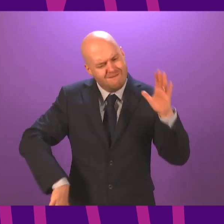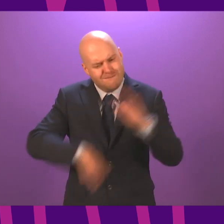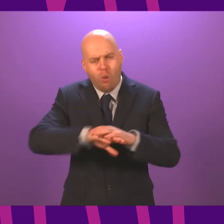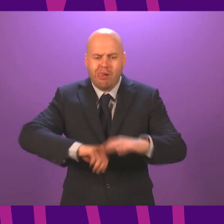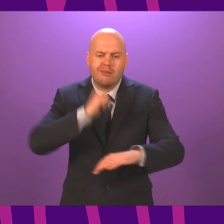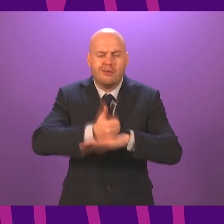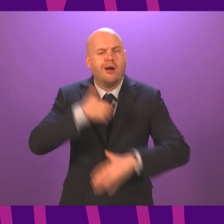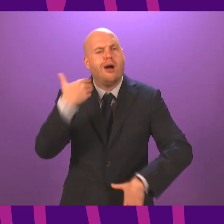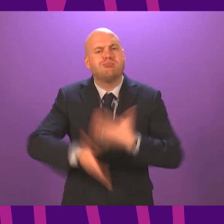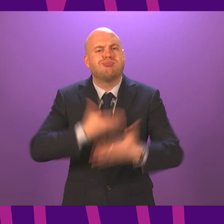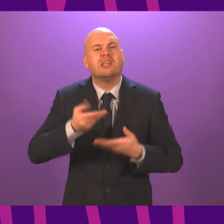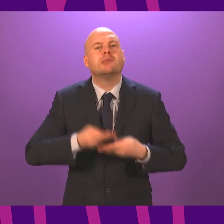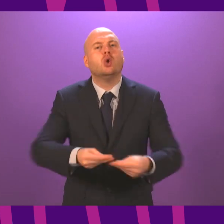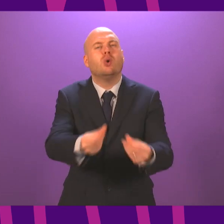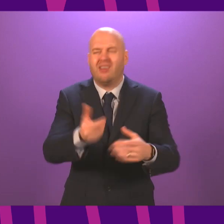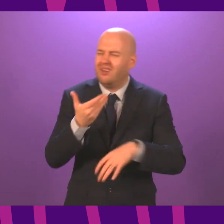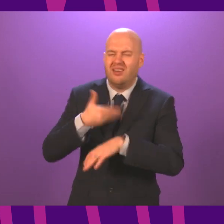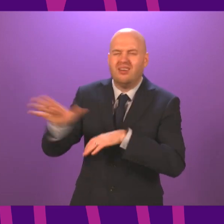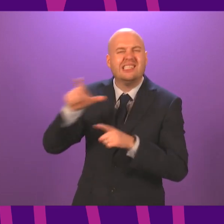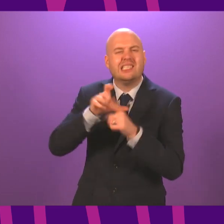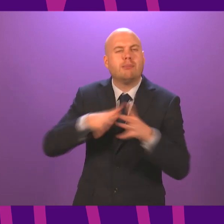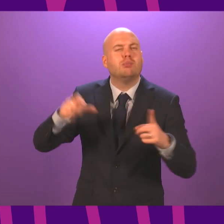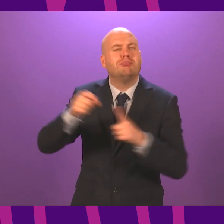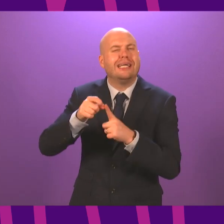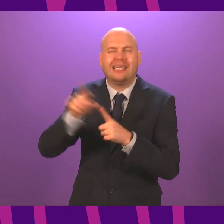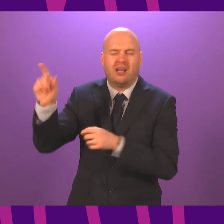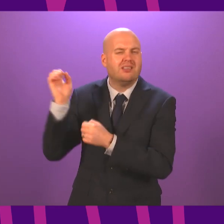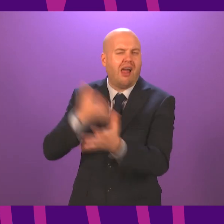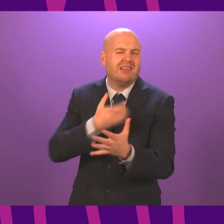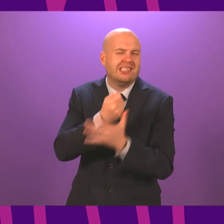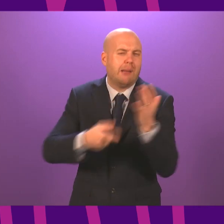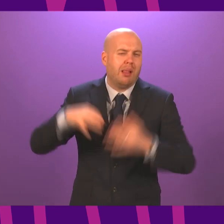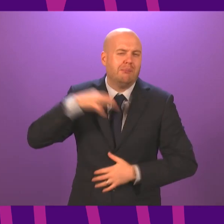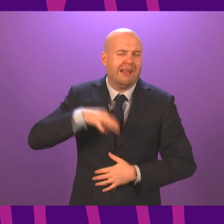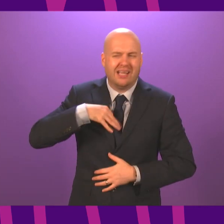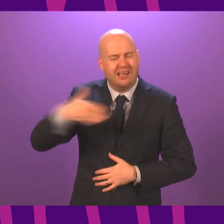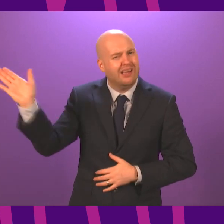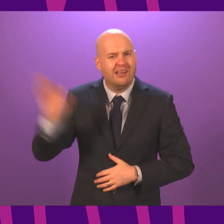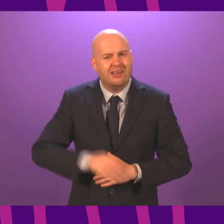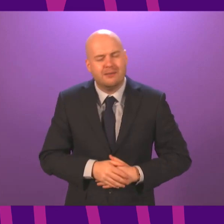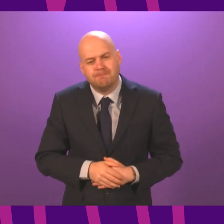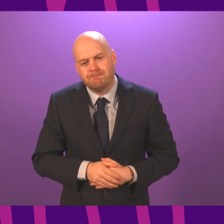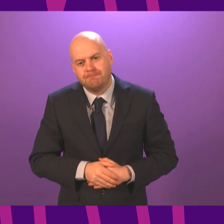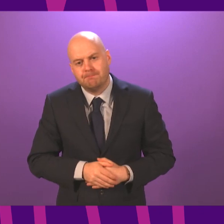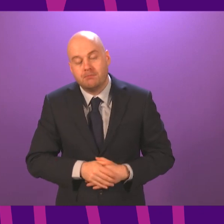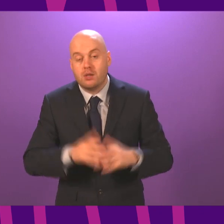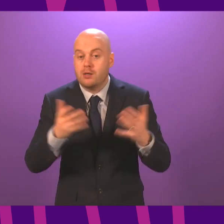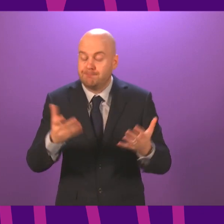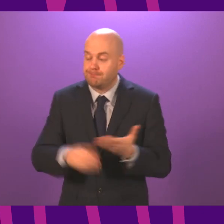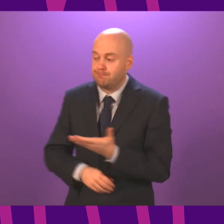Shirley-Anne Somerville: As I said in my statement, and as I have said